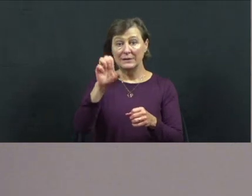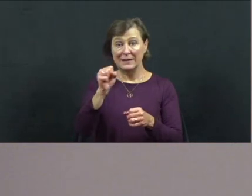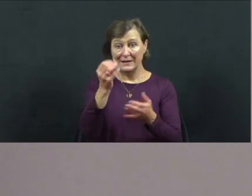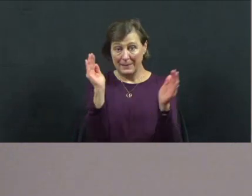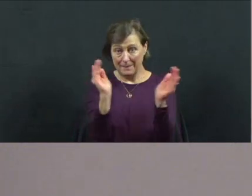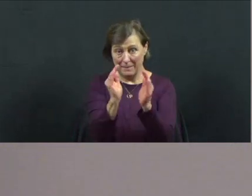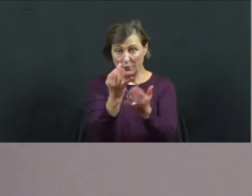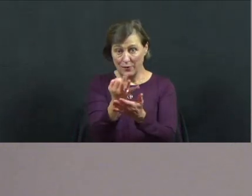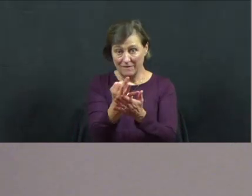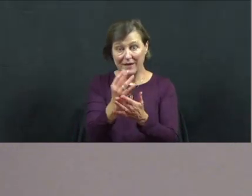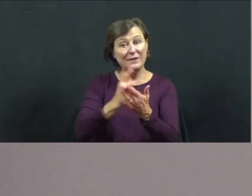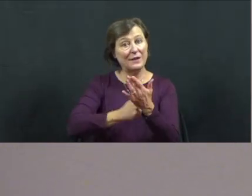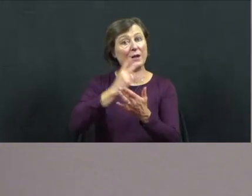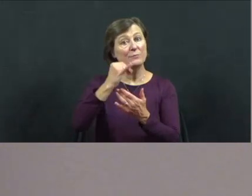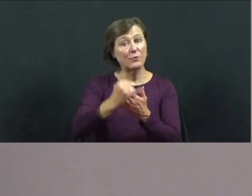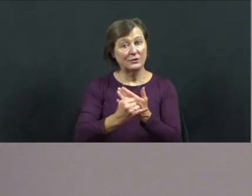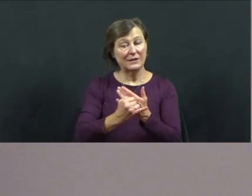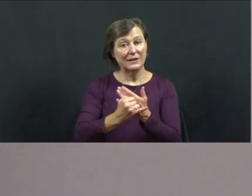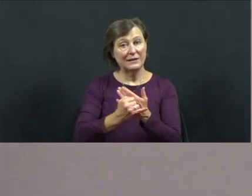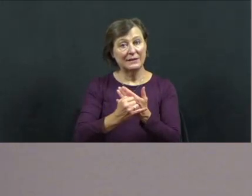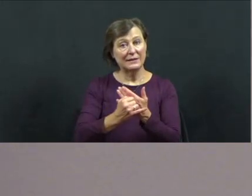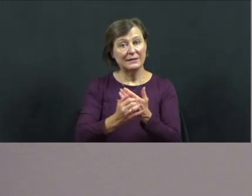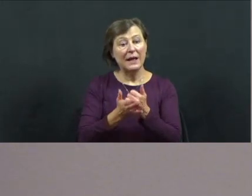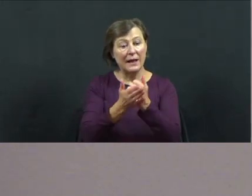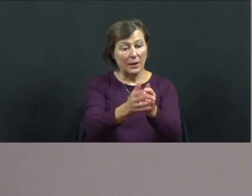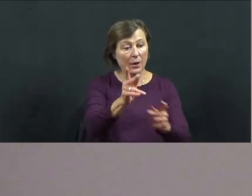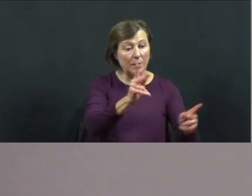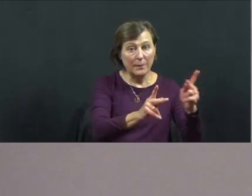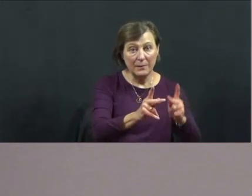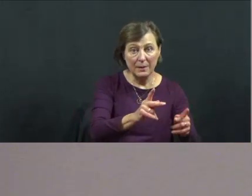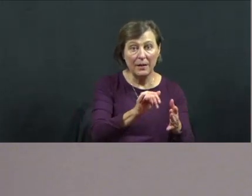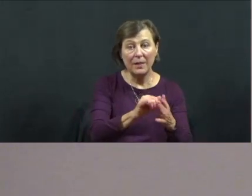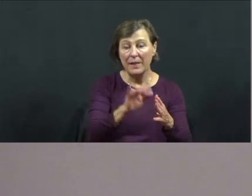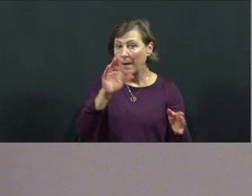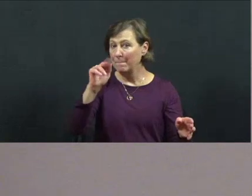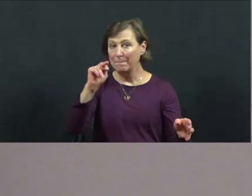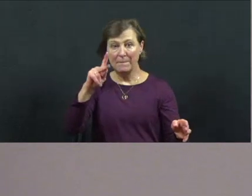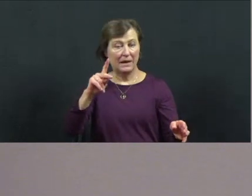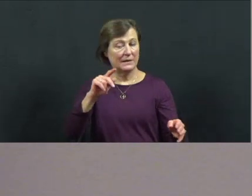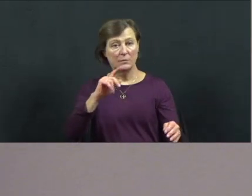people that banks cannot or will not provide capital.